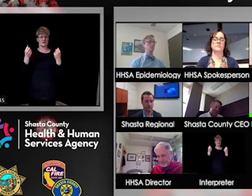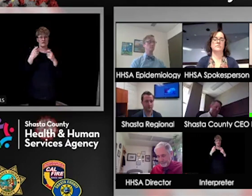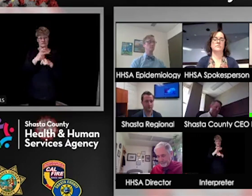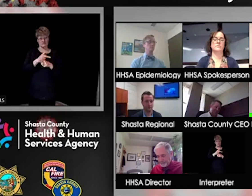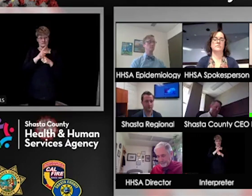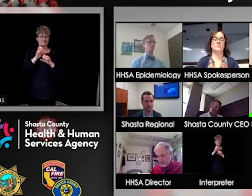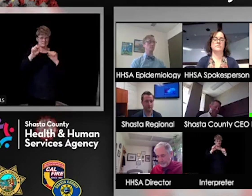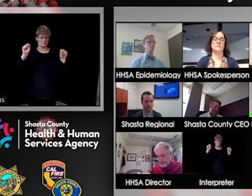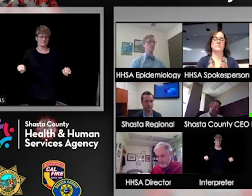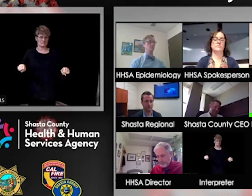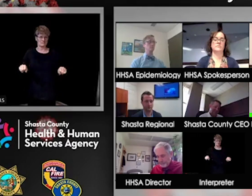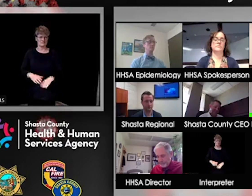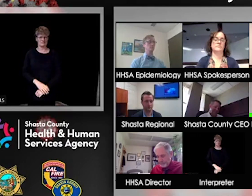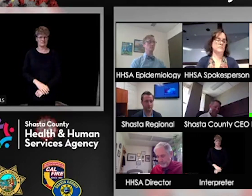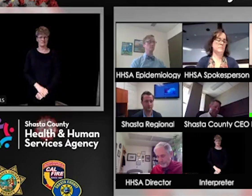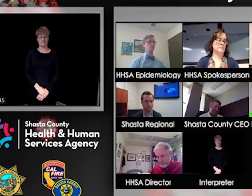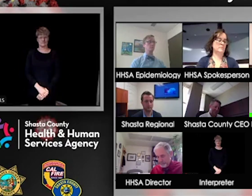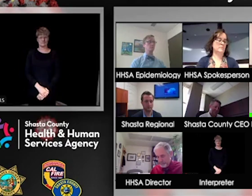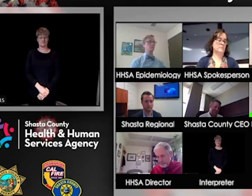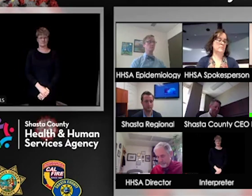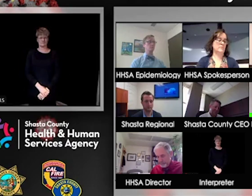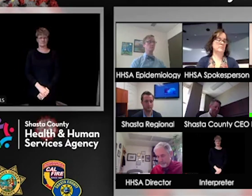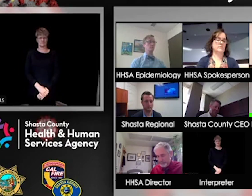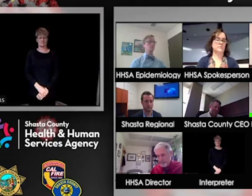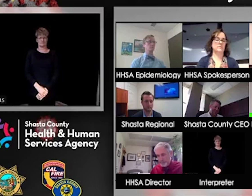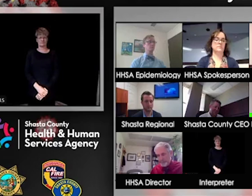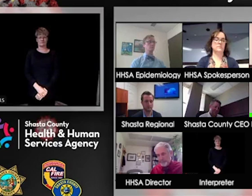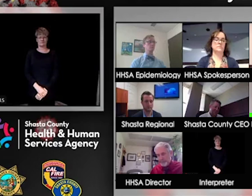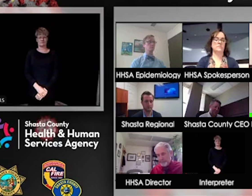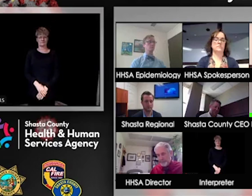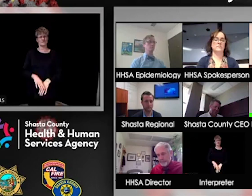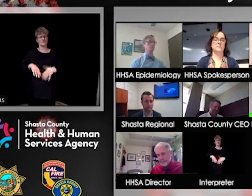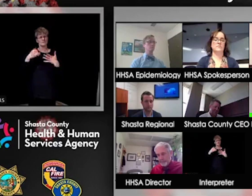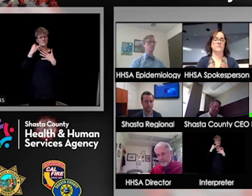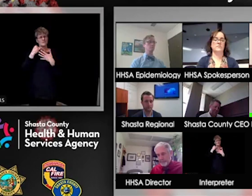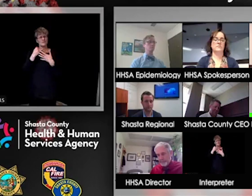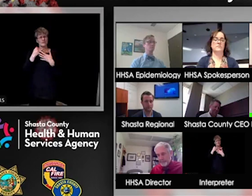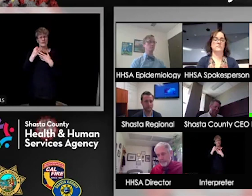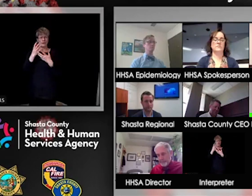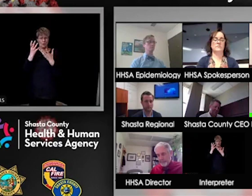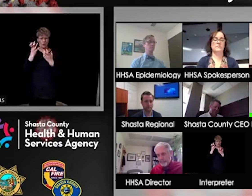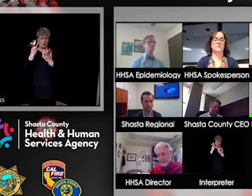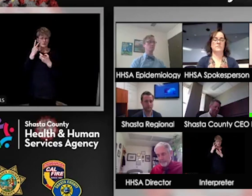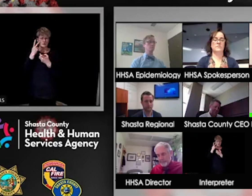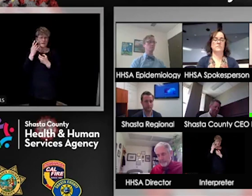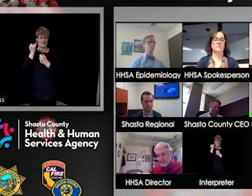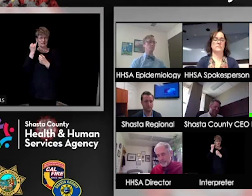it really make if we are implementing these social distancing measures and so that's what